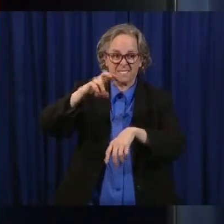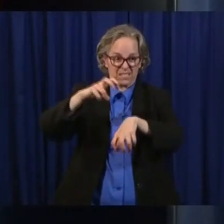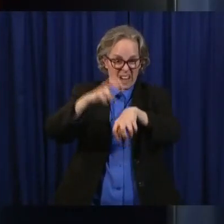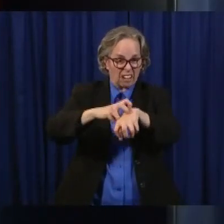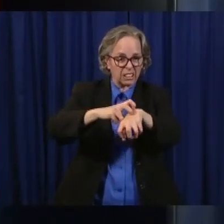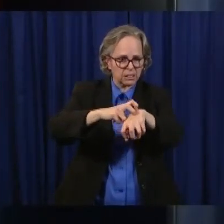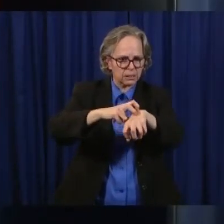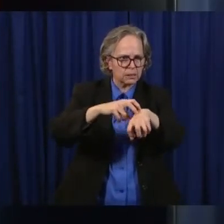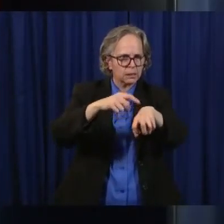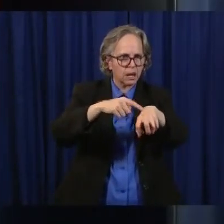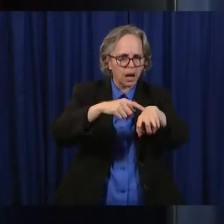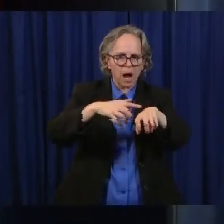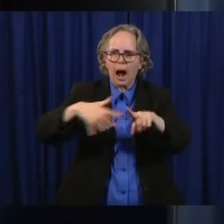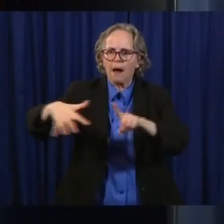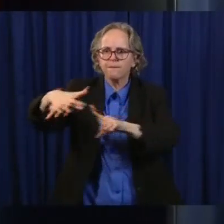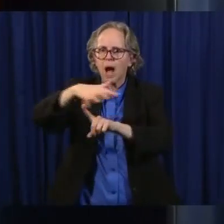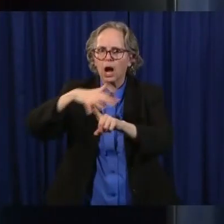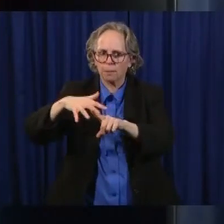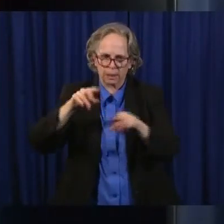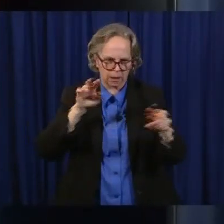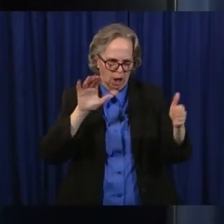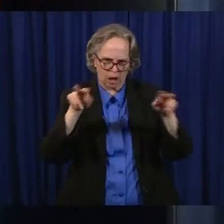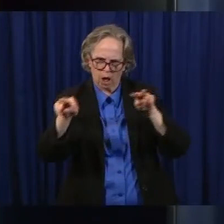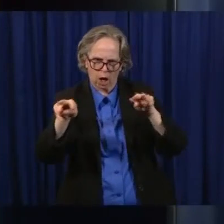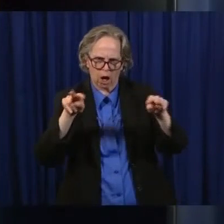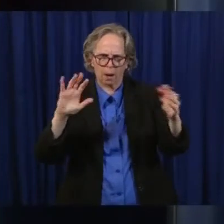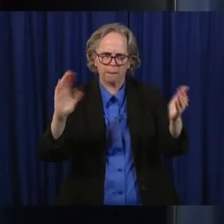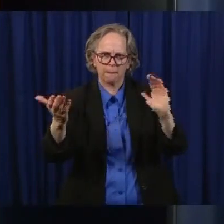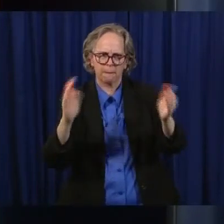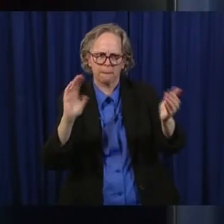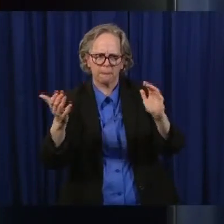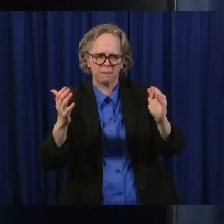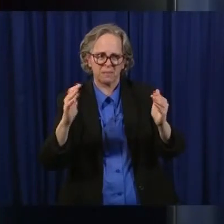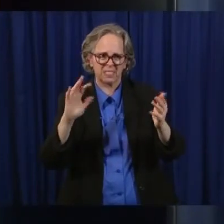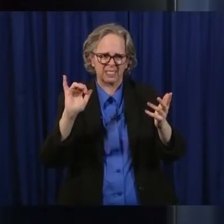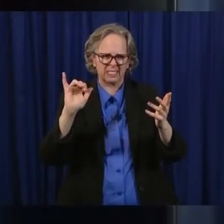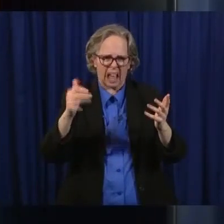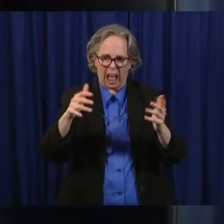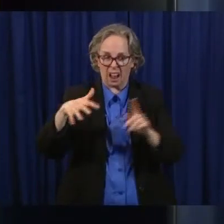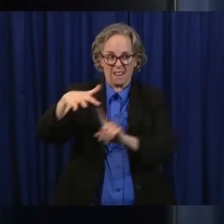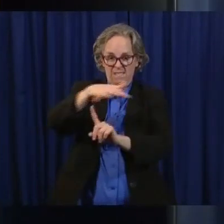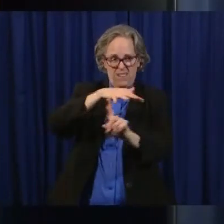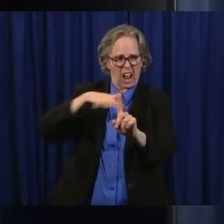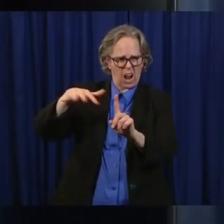SOCIETY? IN ORDER TO DO THAT WE FOCUS ON